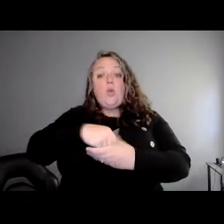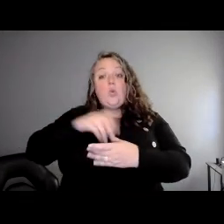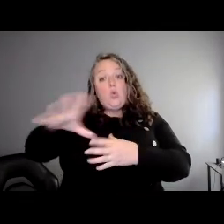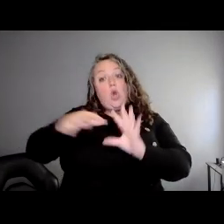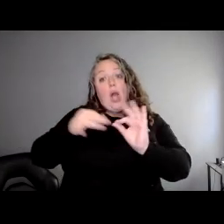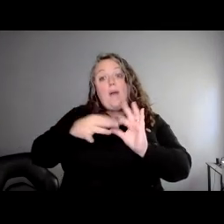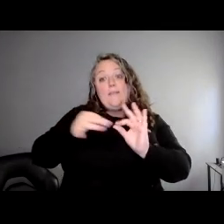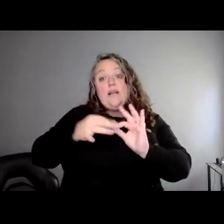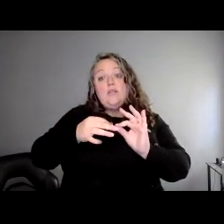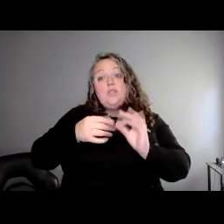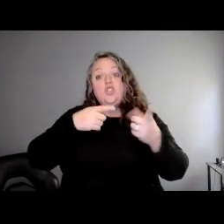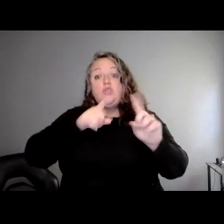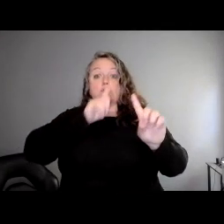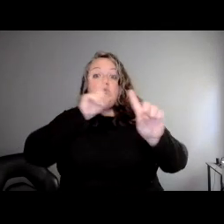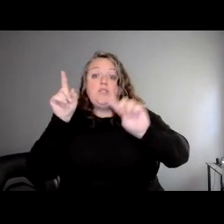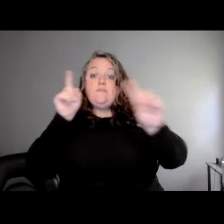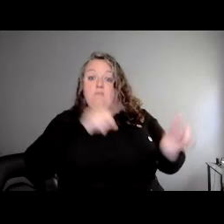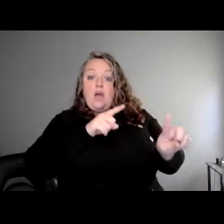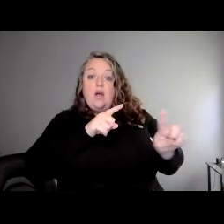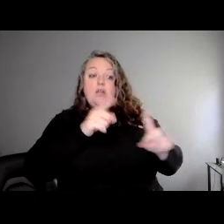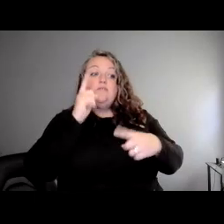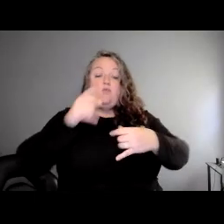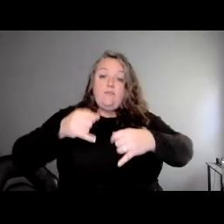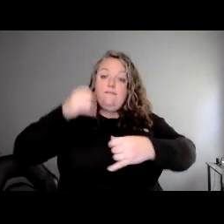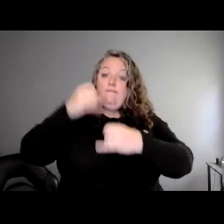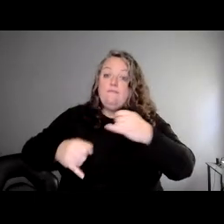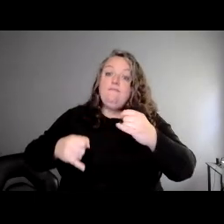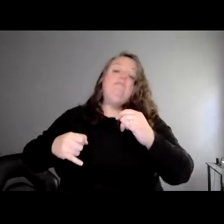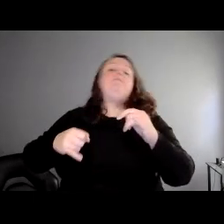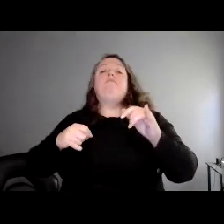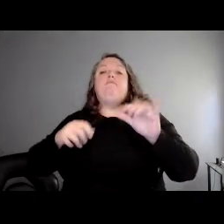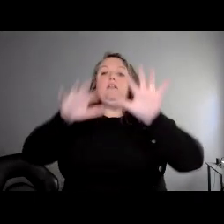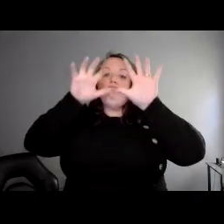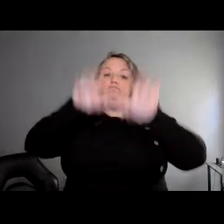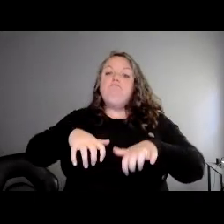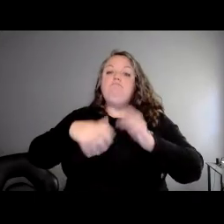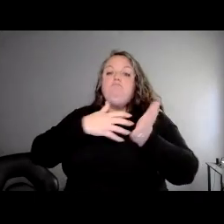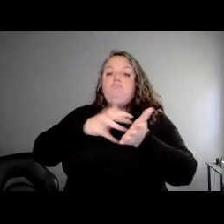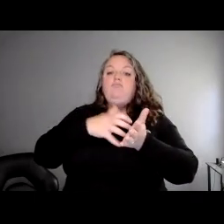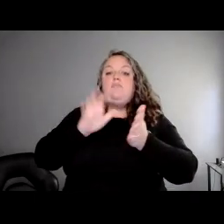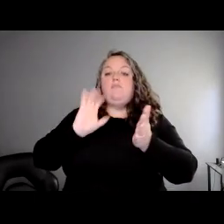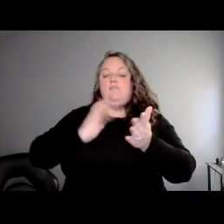and our response into the final draft of our well the final of our plan. So you can